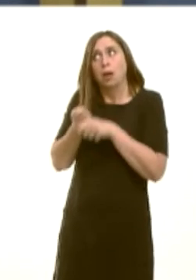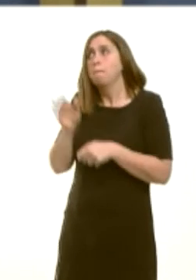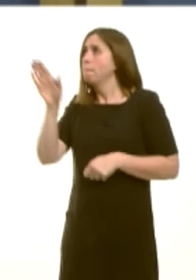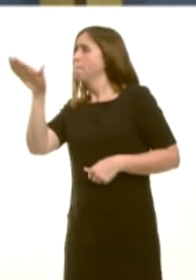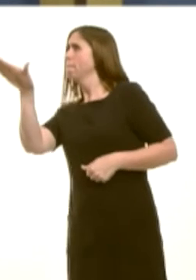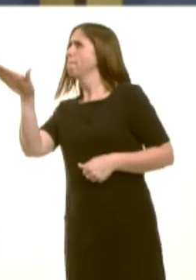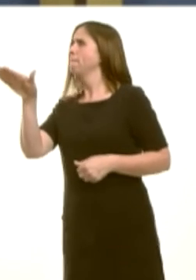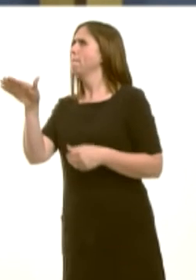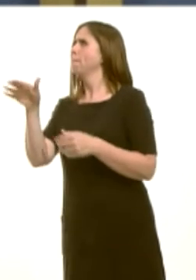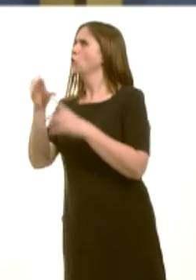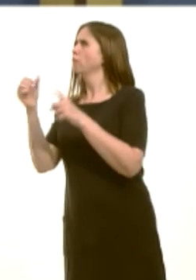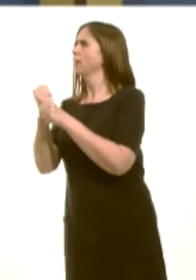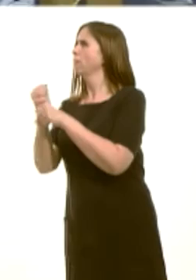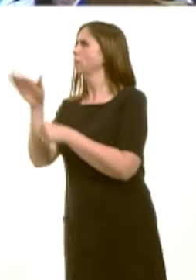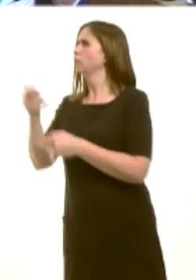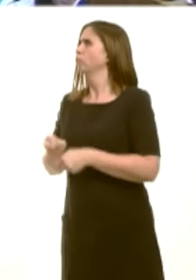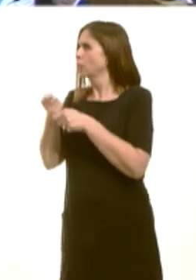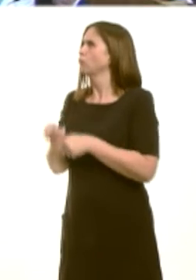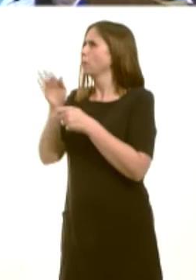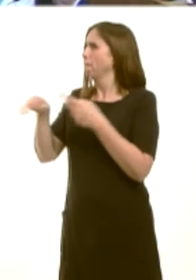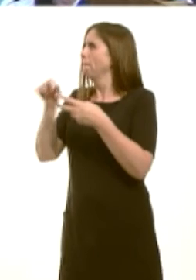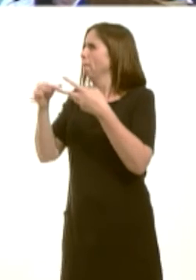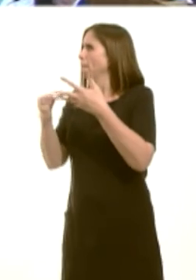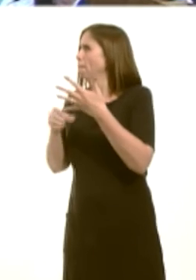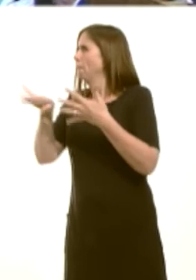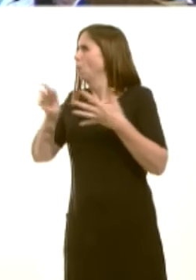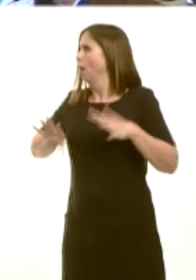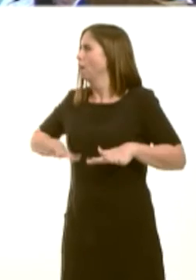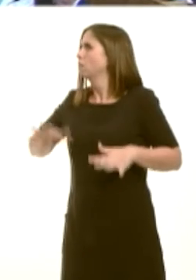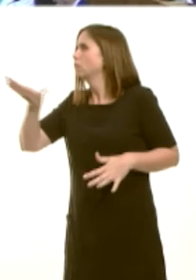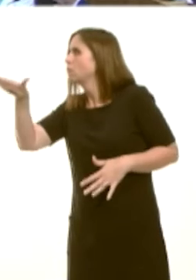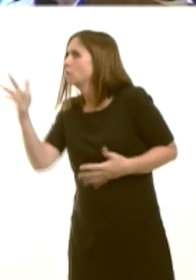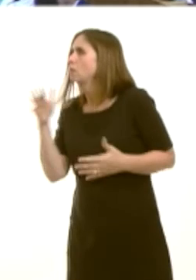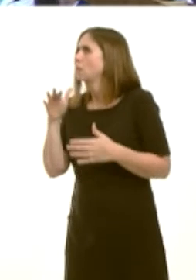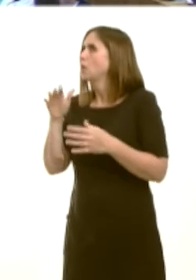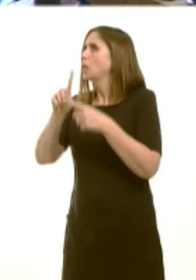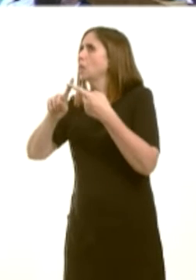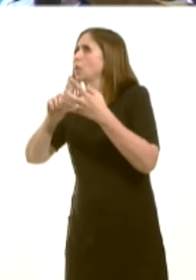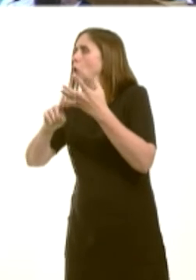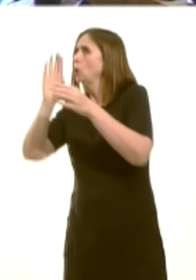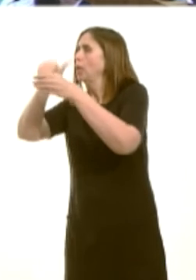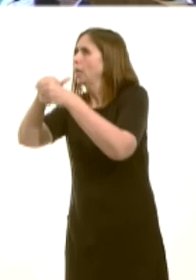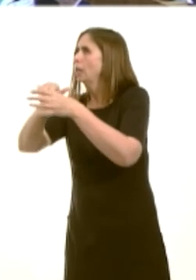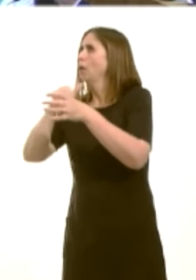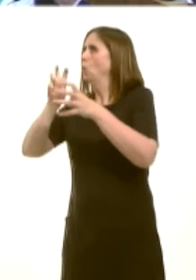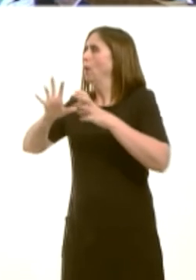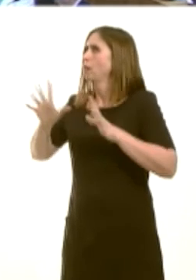Government, or will you do so as part of the discussions now regarding our ongoing membership of the European Union? Carwyn Jones: Not yet, but the Ministers who